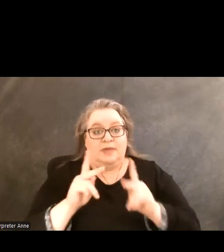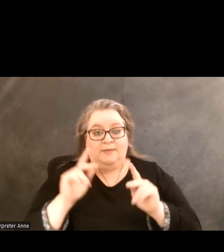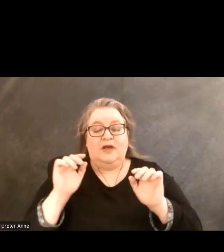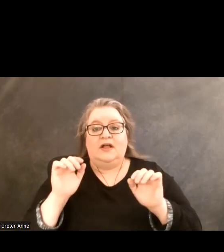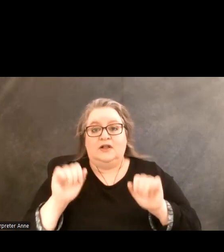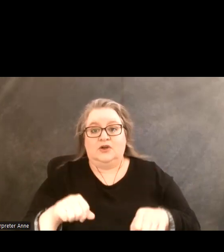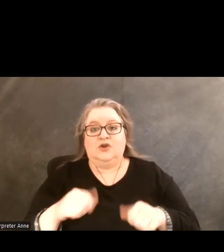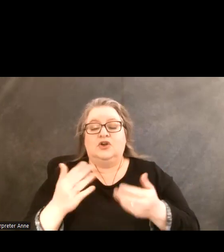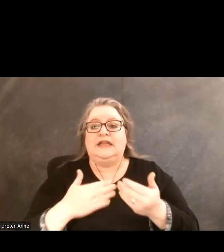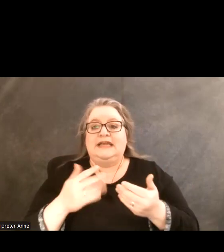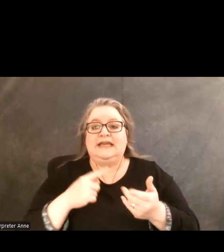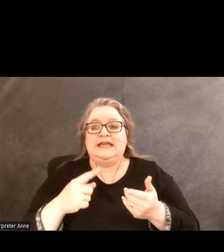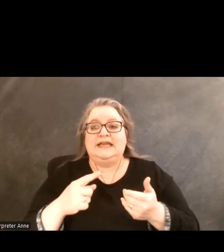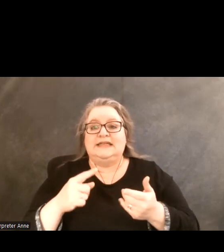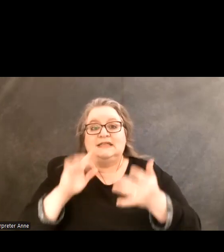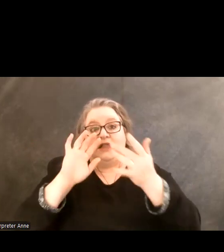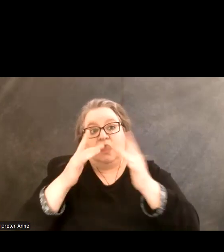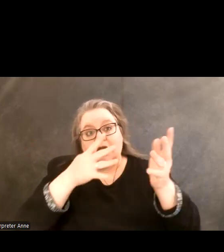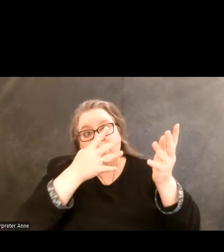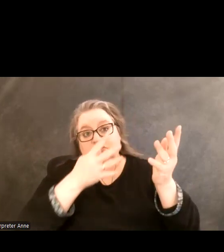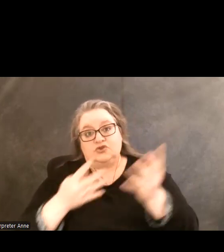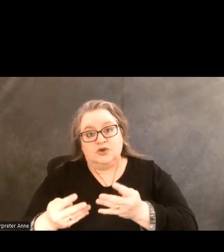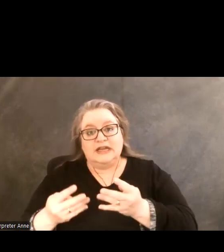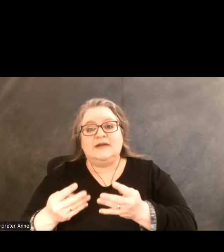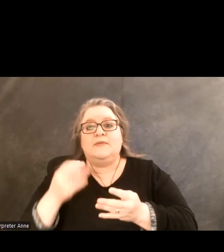easily stream and view something? What if I make